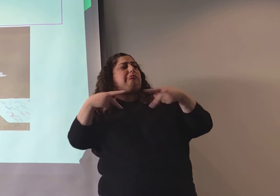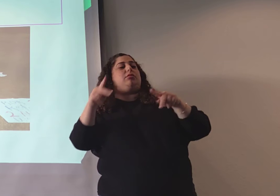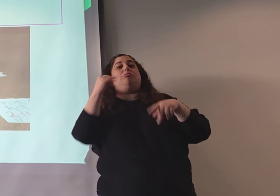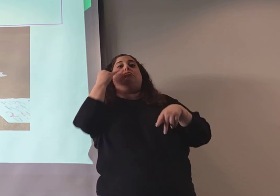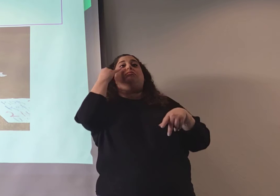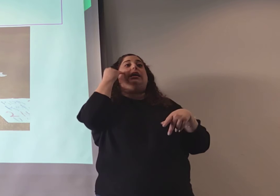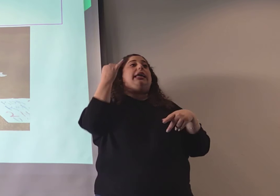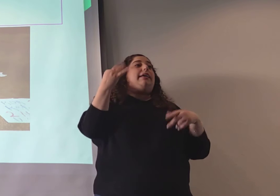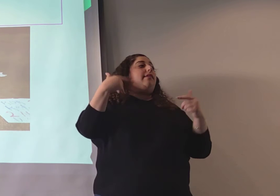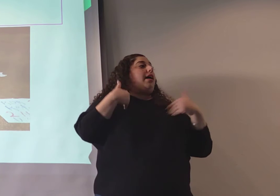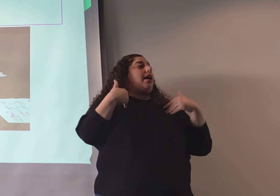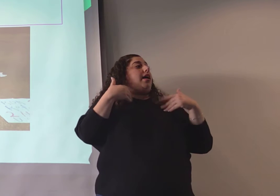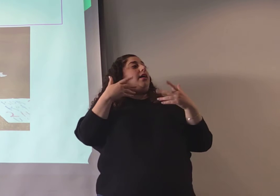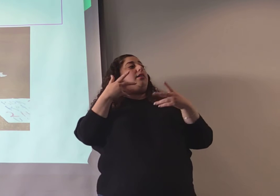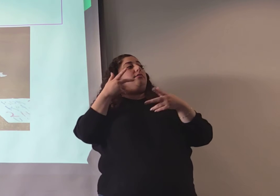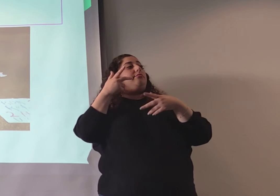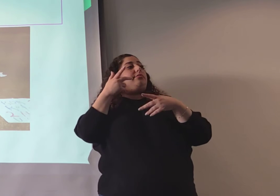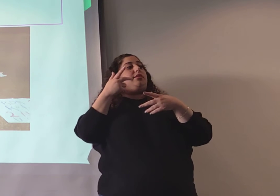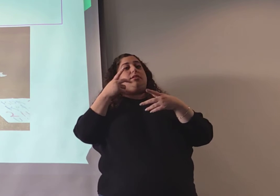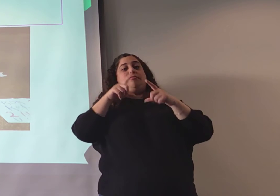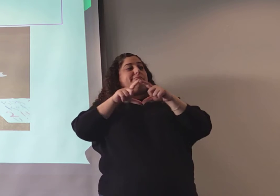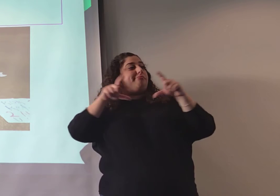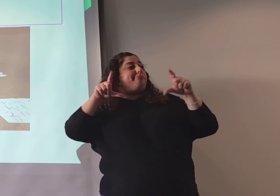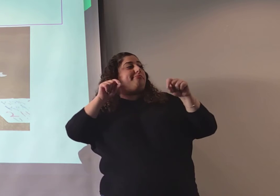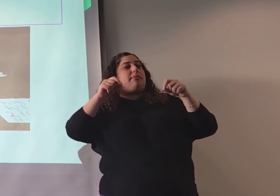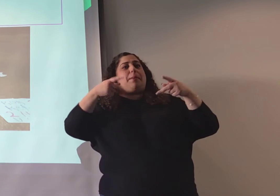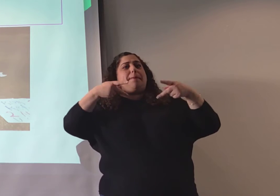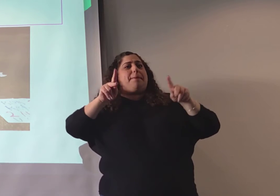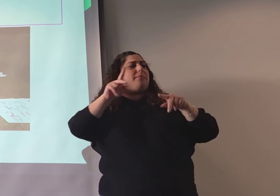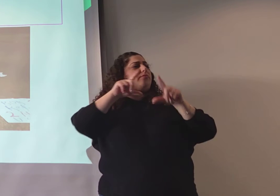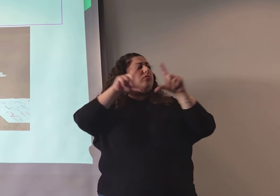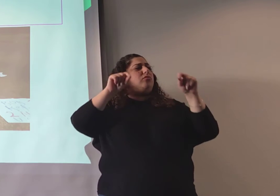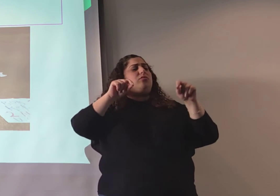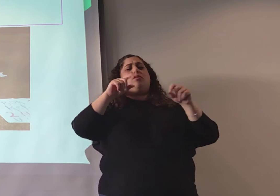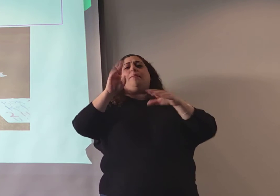is telling you like, no, you are not supposed to do this in this building.